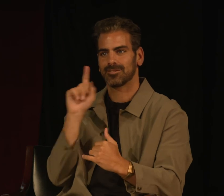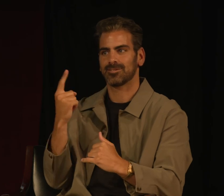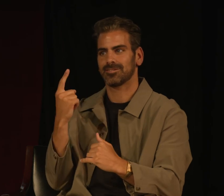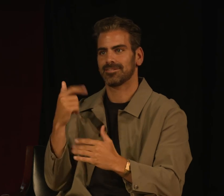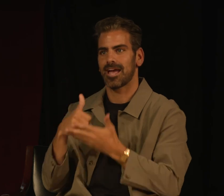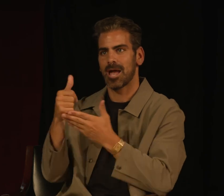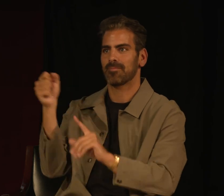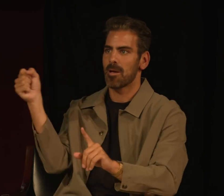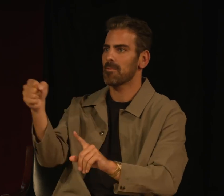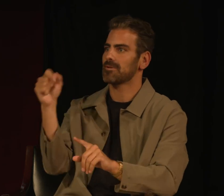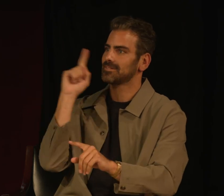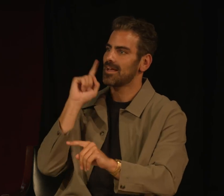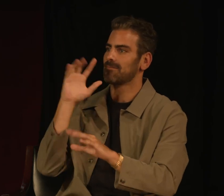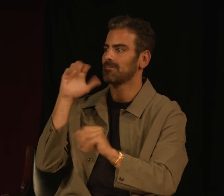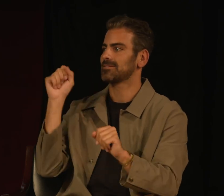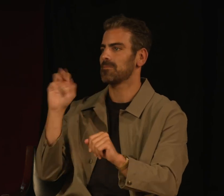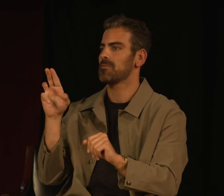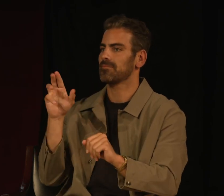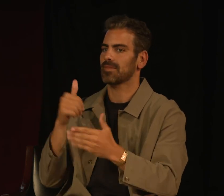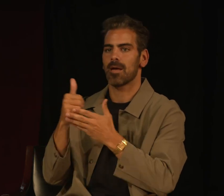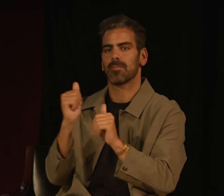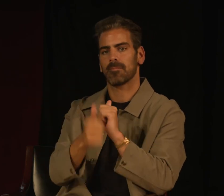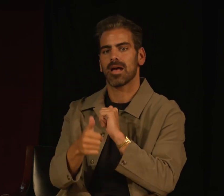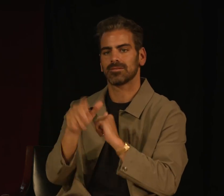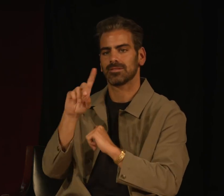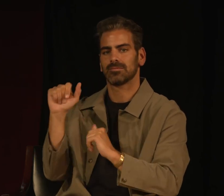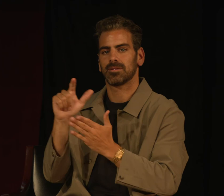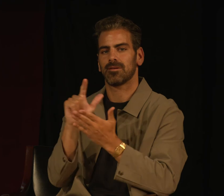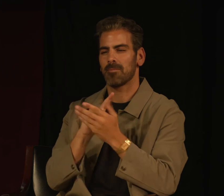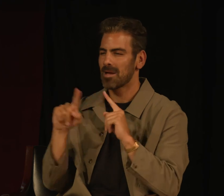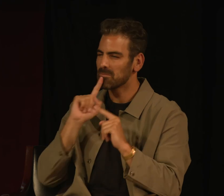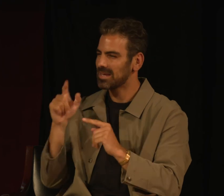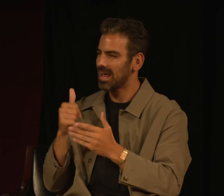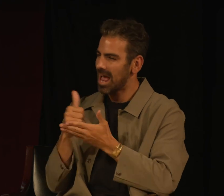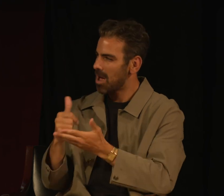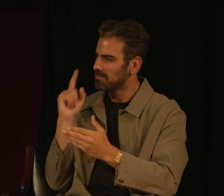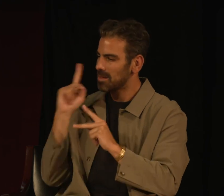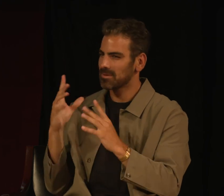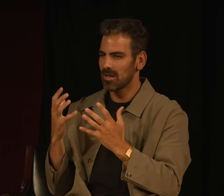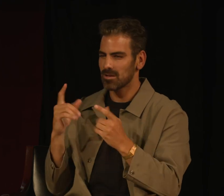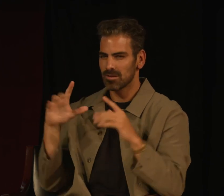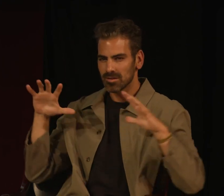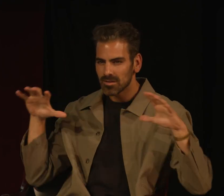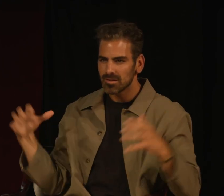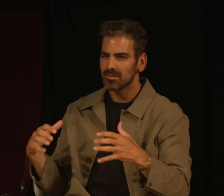Deaf President Now wasn't just about putting a president into that seat or about passing the ADA,